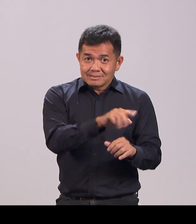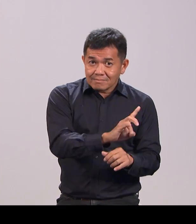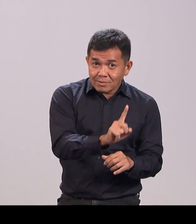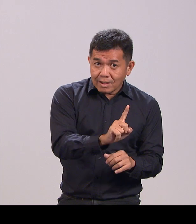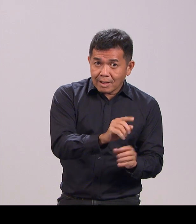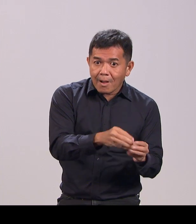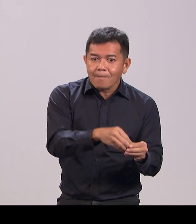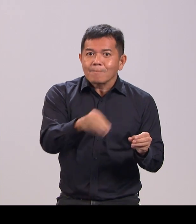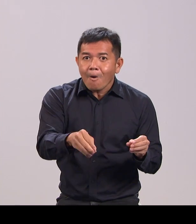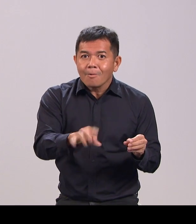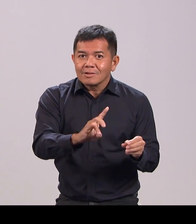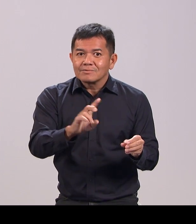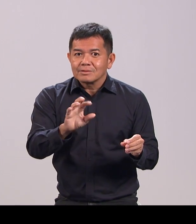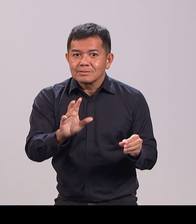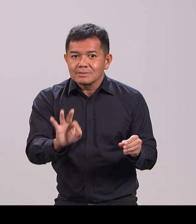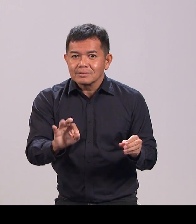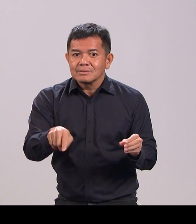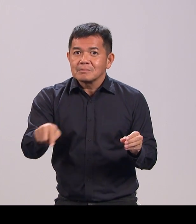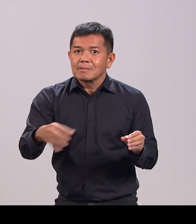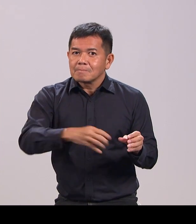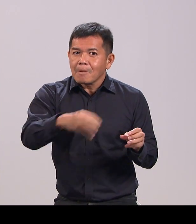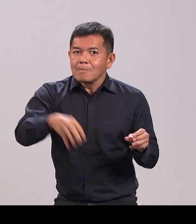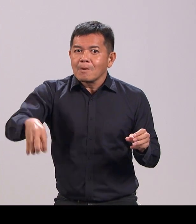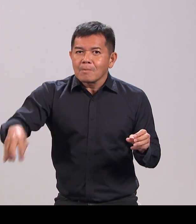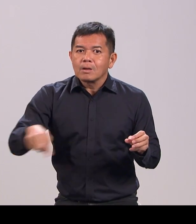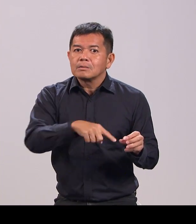So now they have changed the name and they have called it The Launchpad.